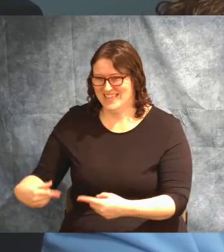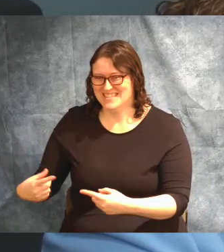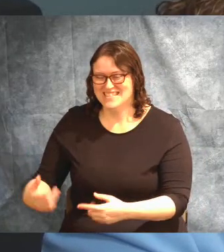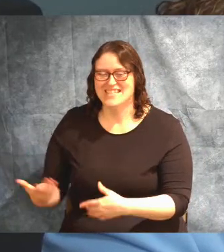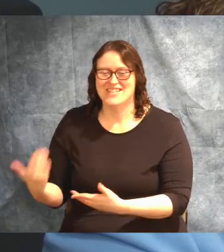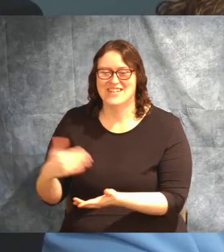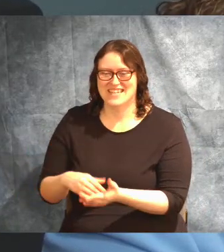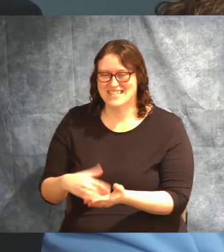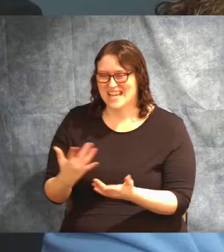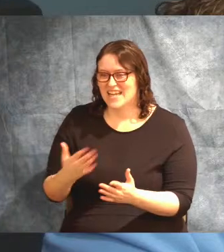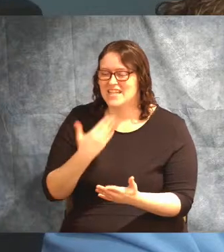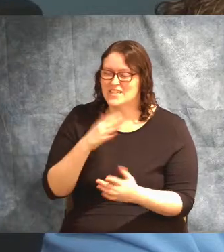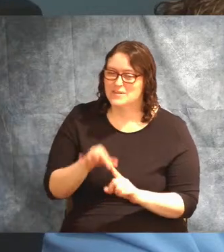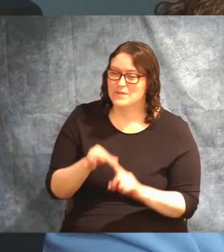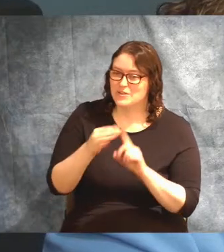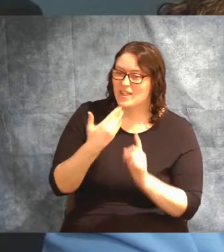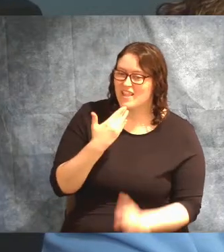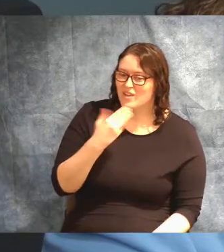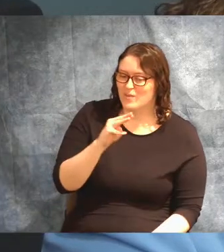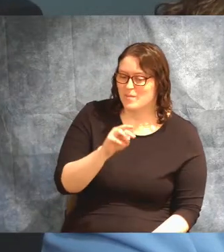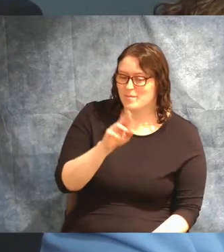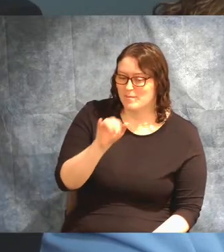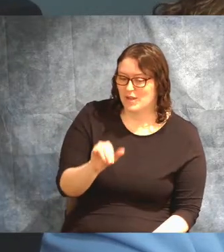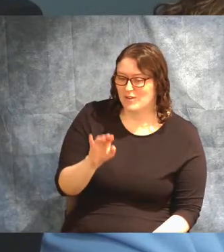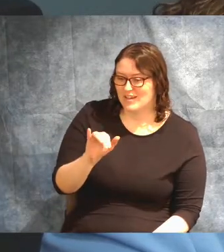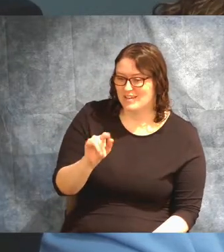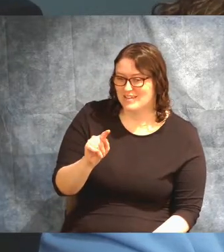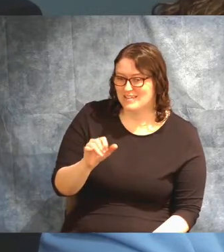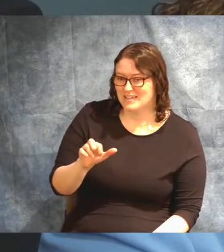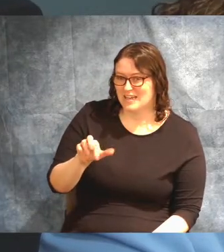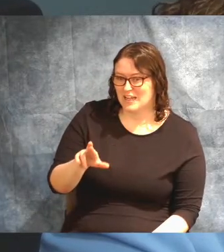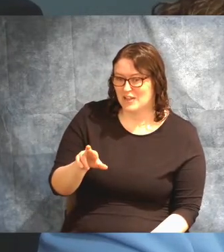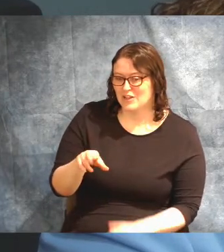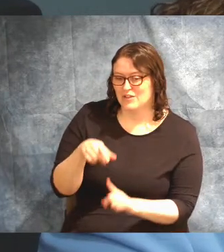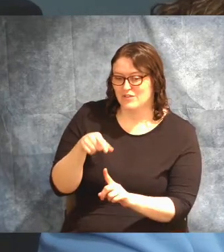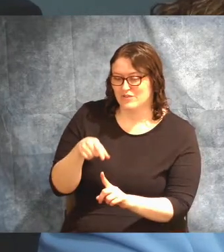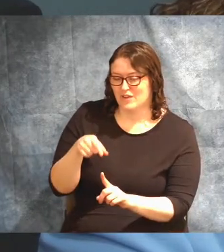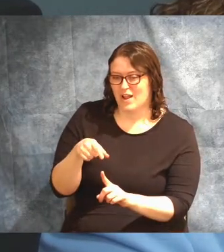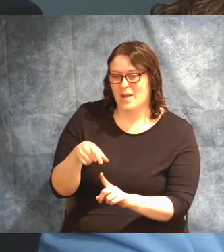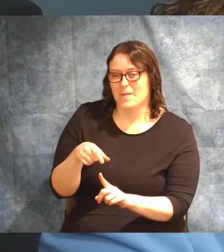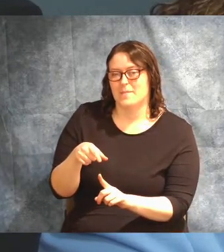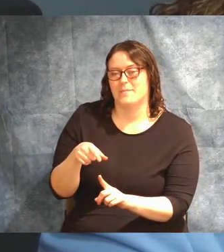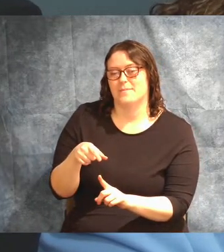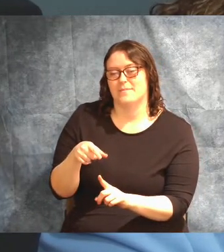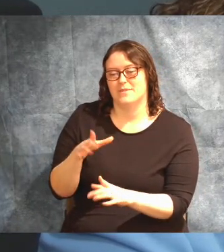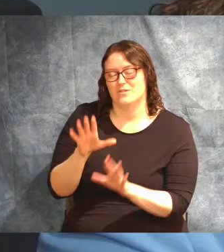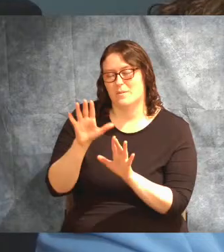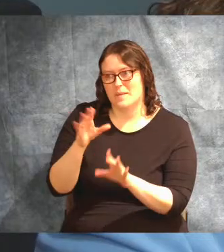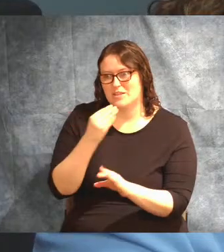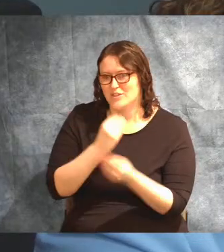and a special thank you to Mary uh, Taylor of Taylor Blends had some great food and